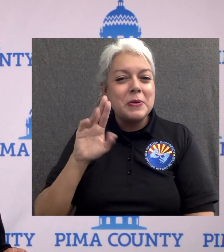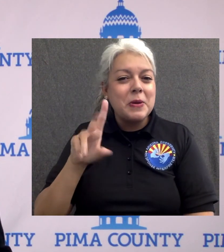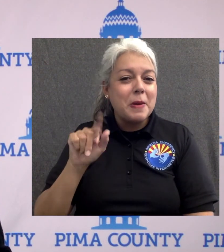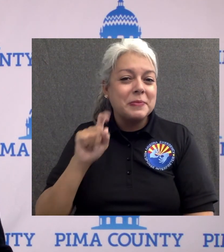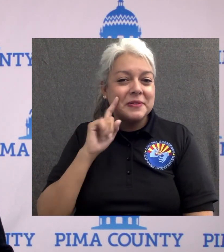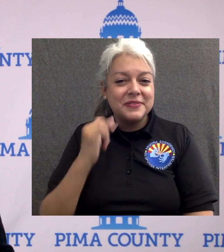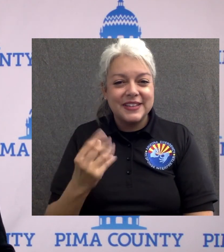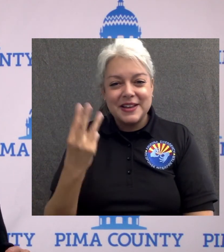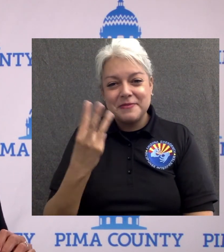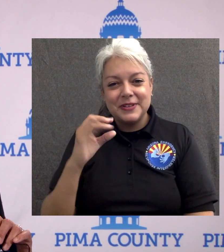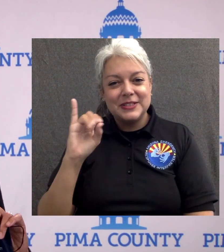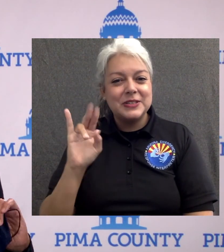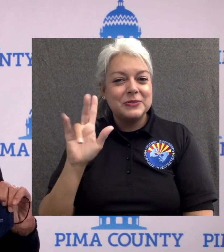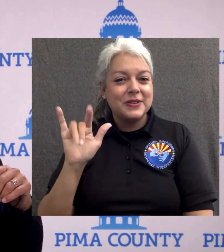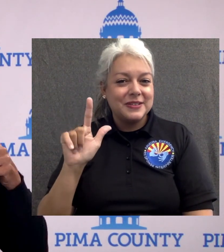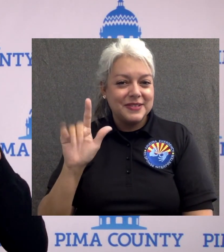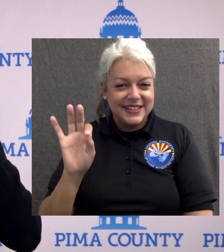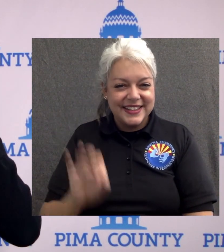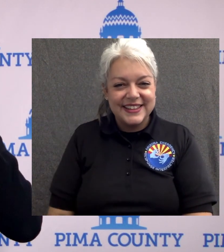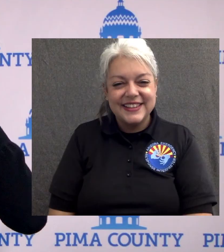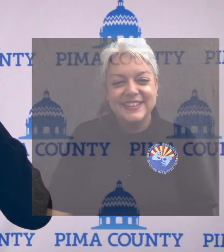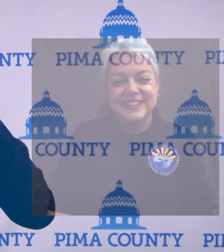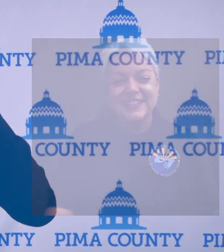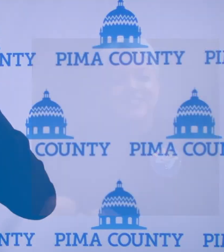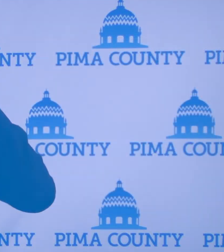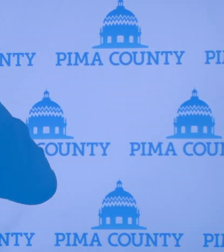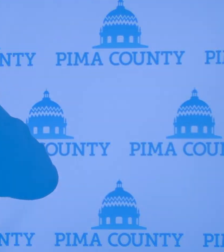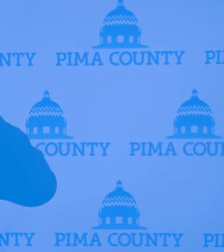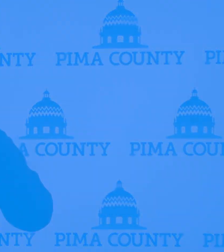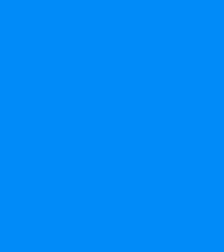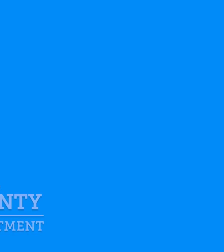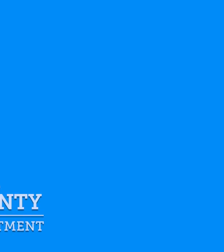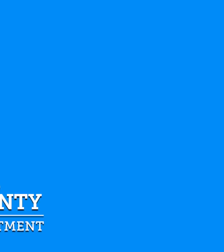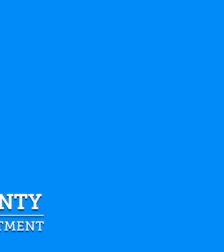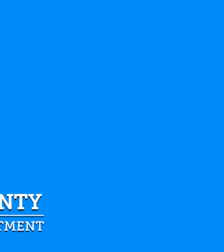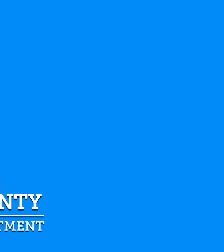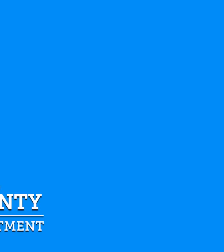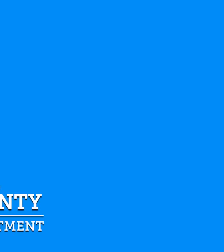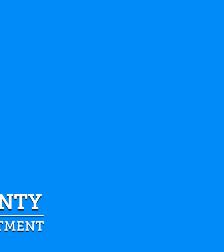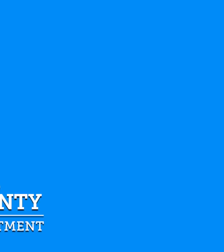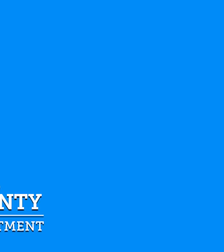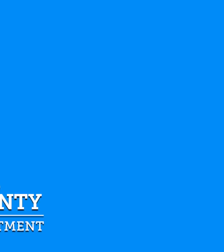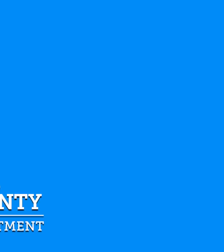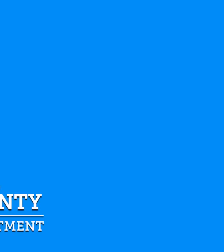for july 29th